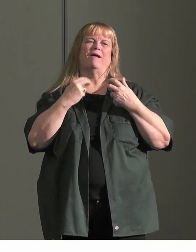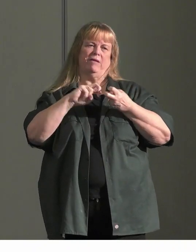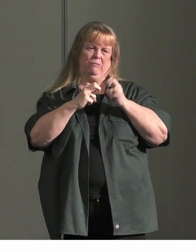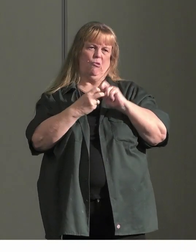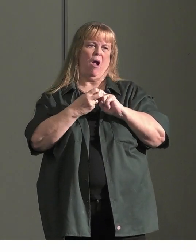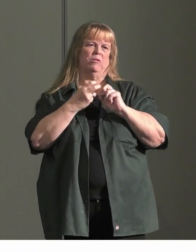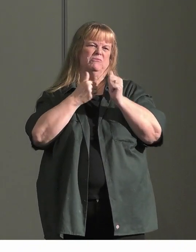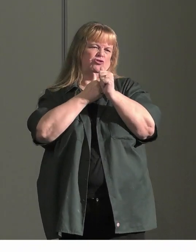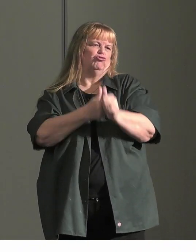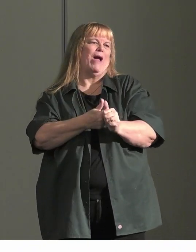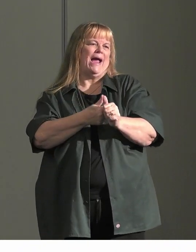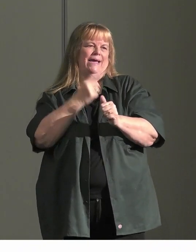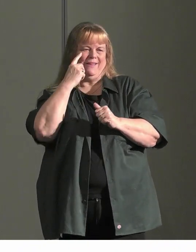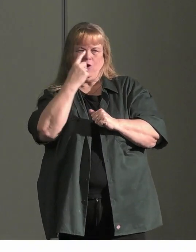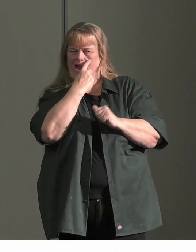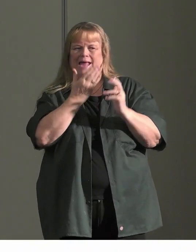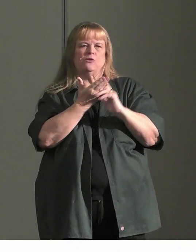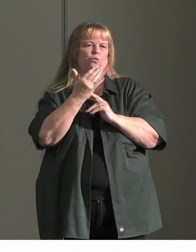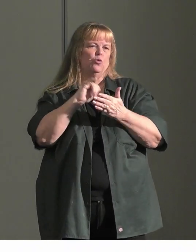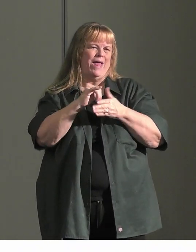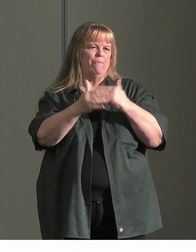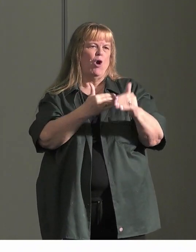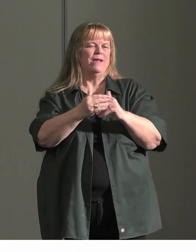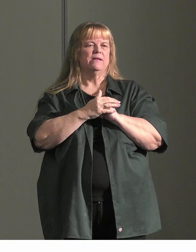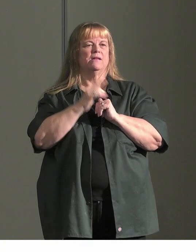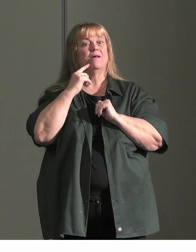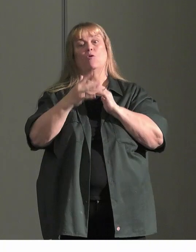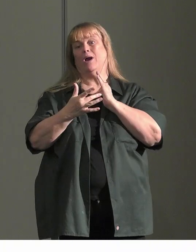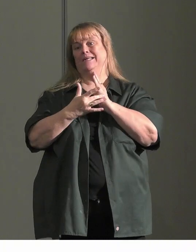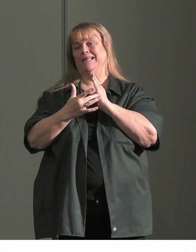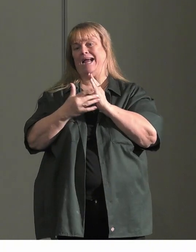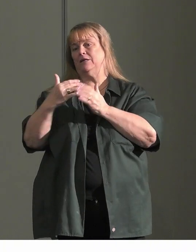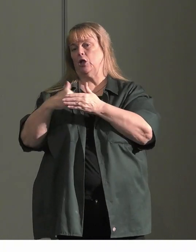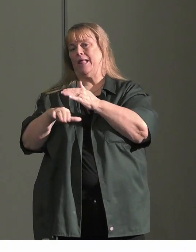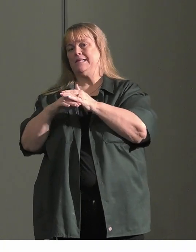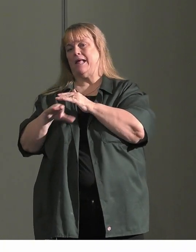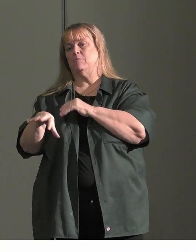tracking their eyes through that. For the technical accessibility finding,